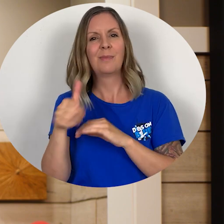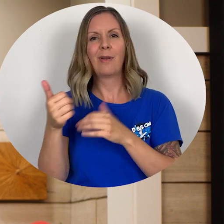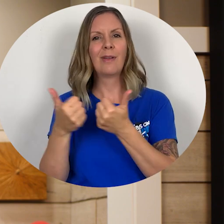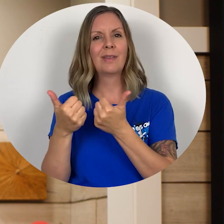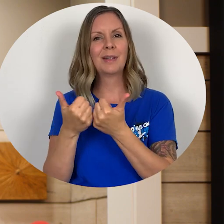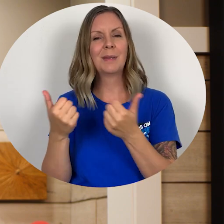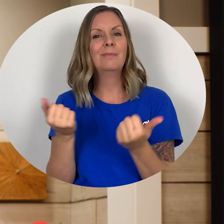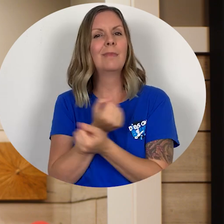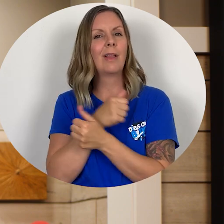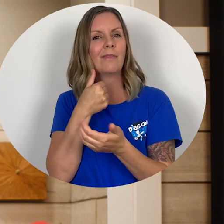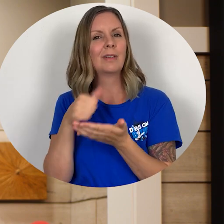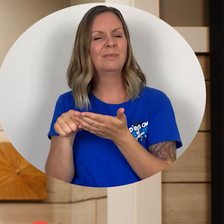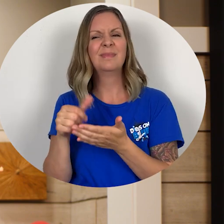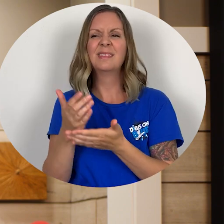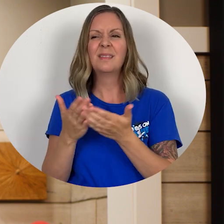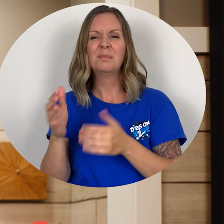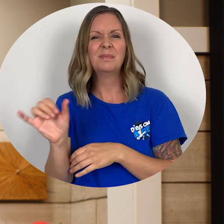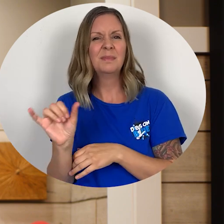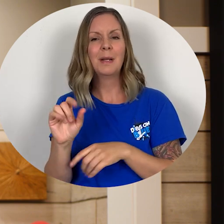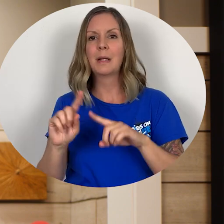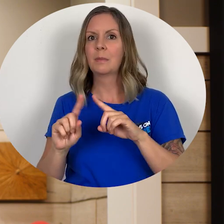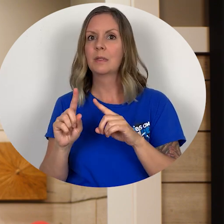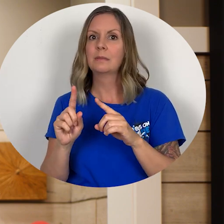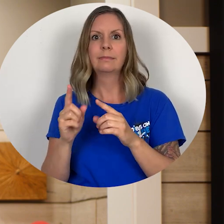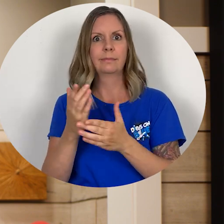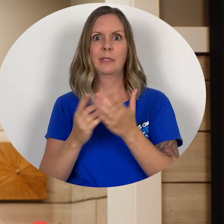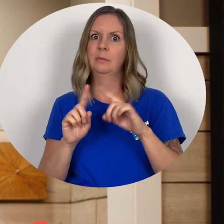but also important differences. So even if you’ve played the original game before,